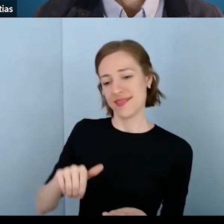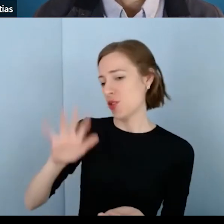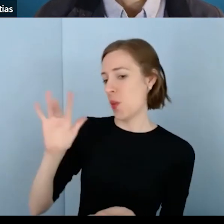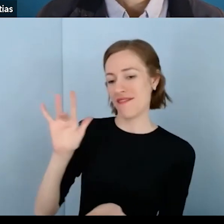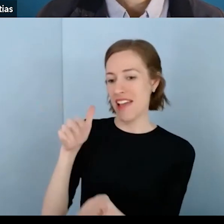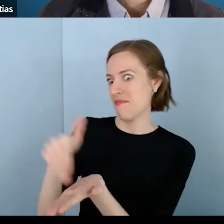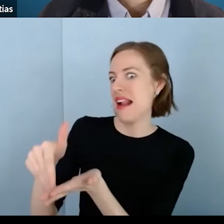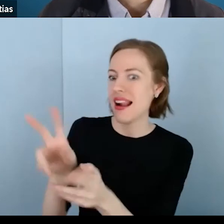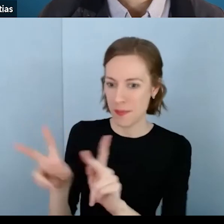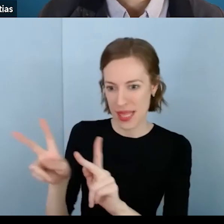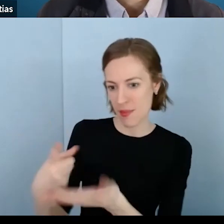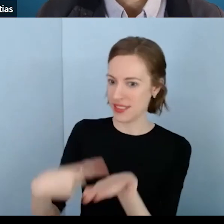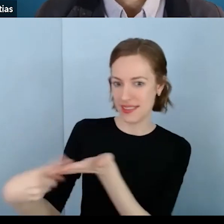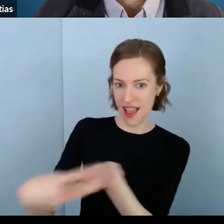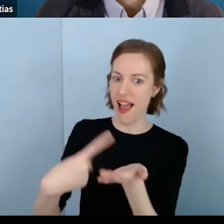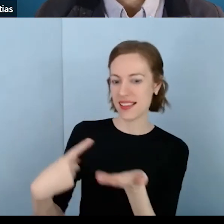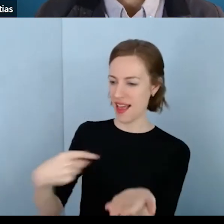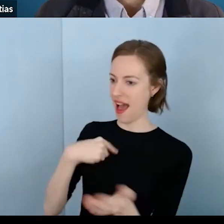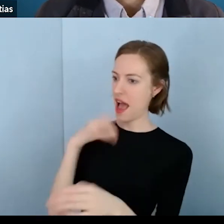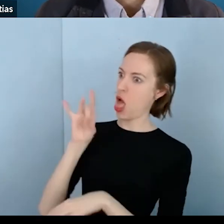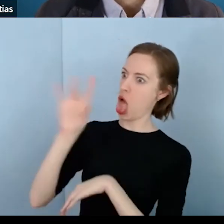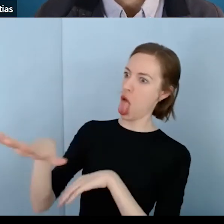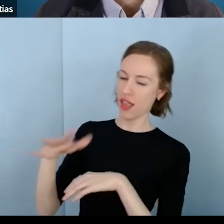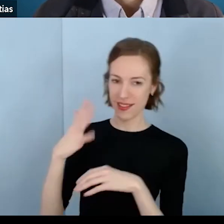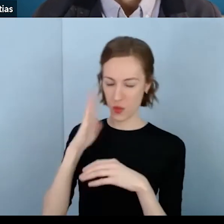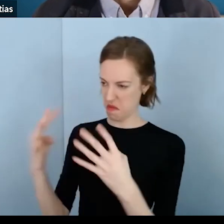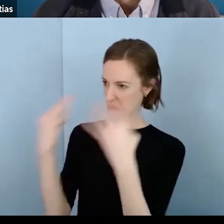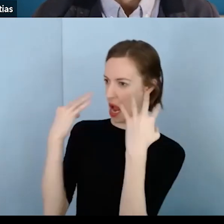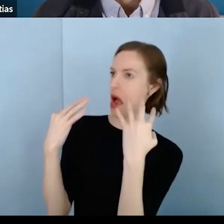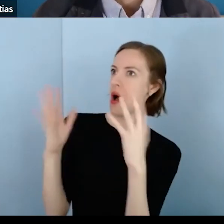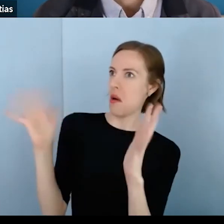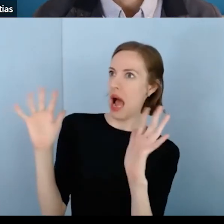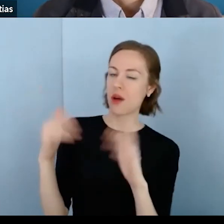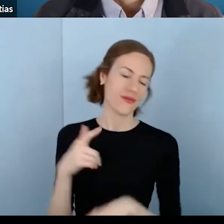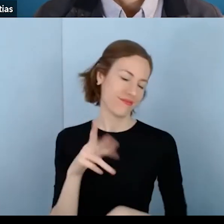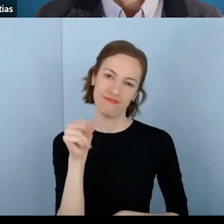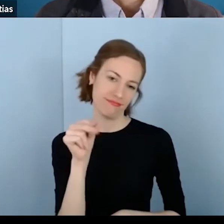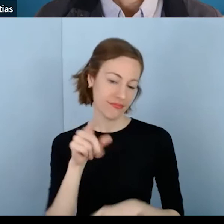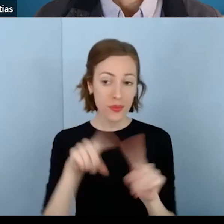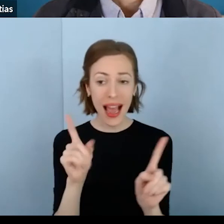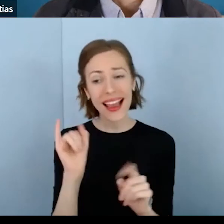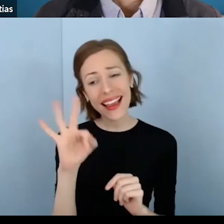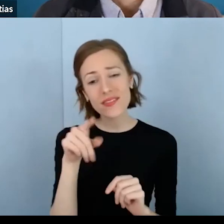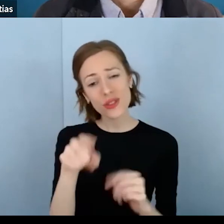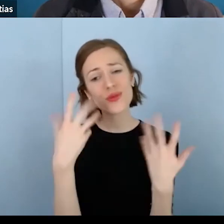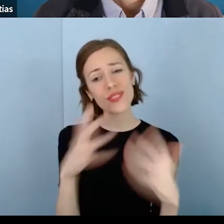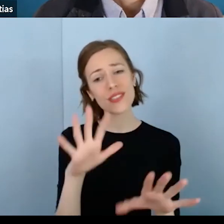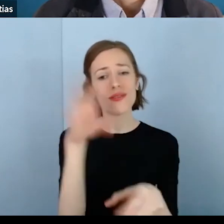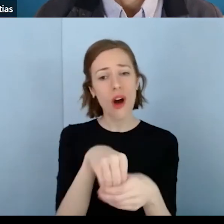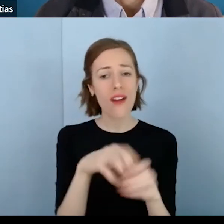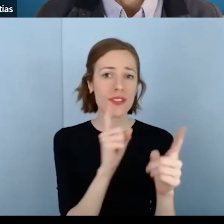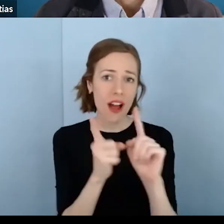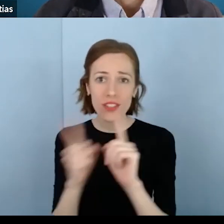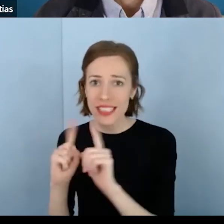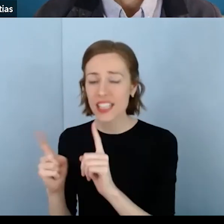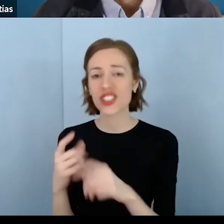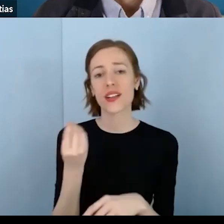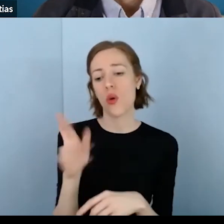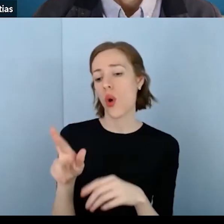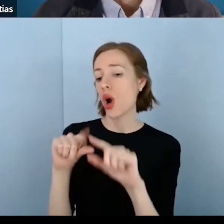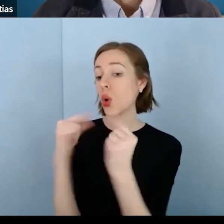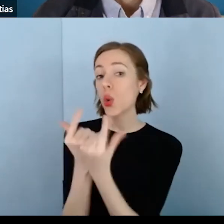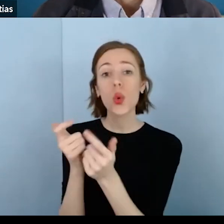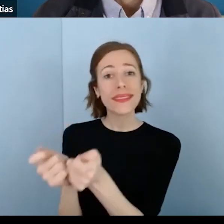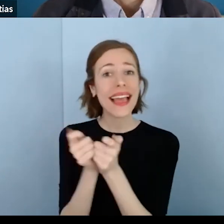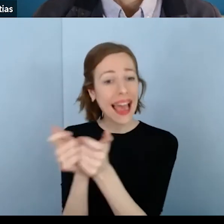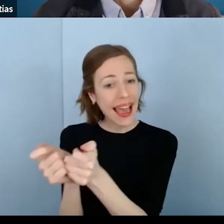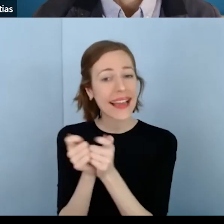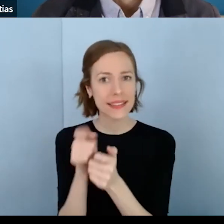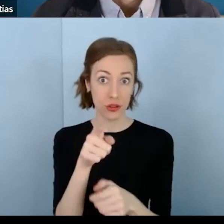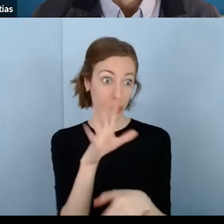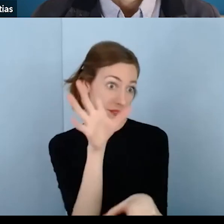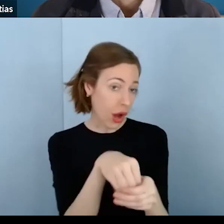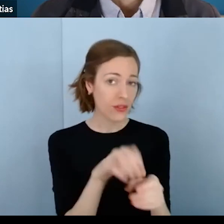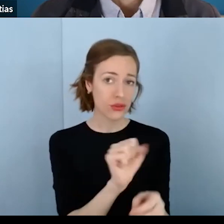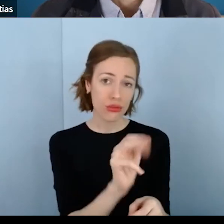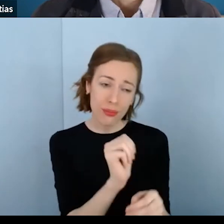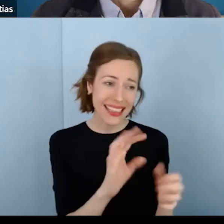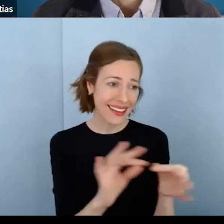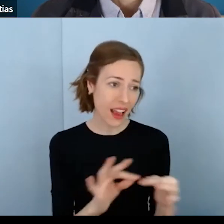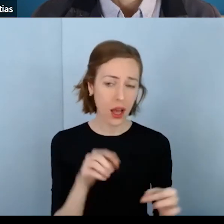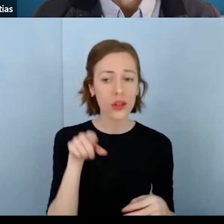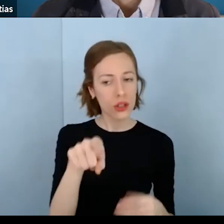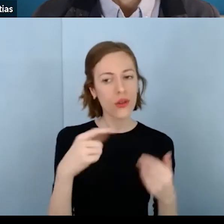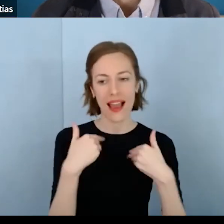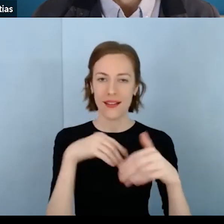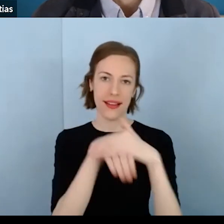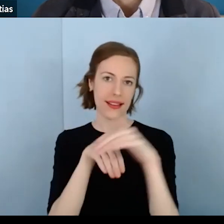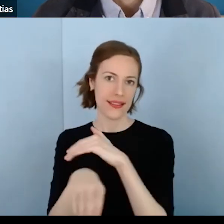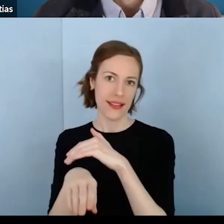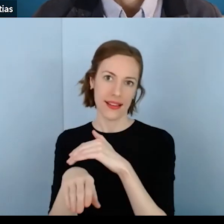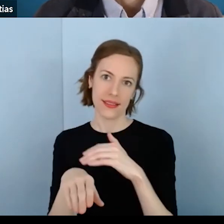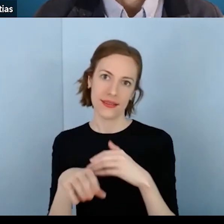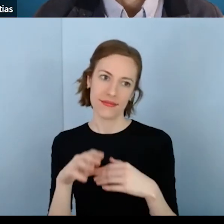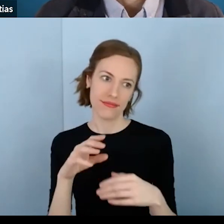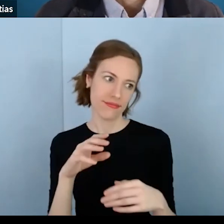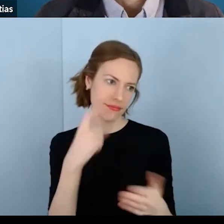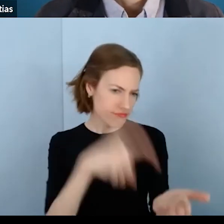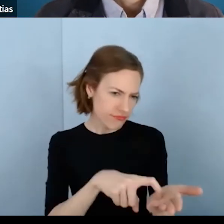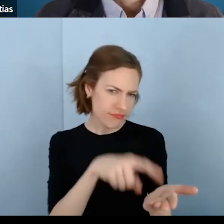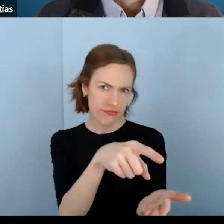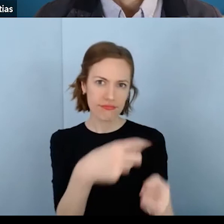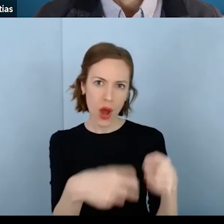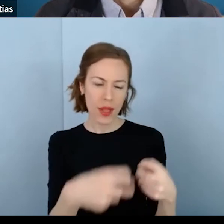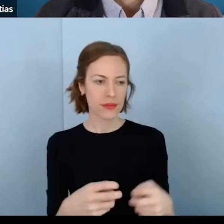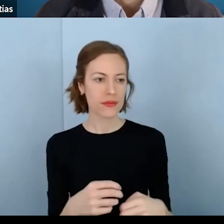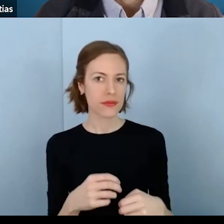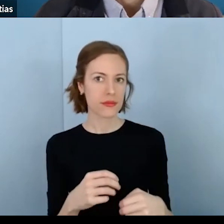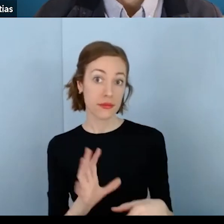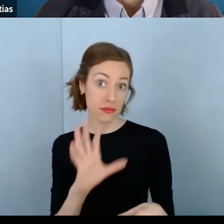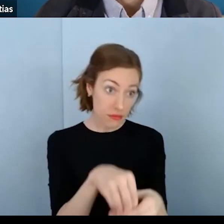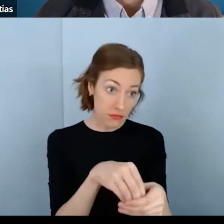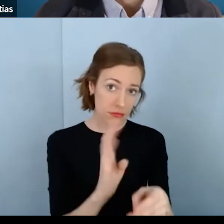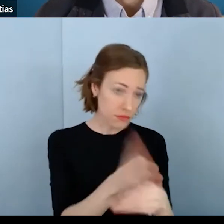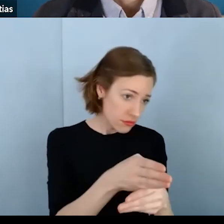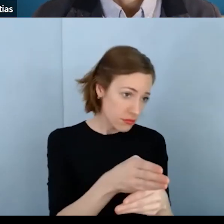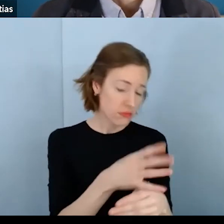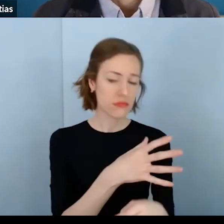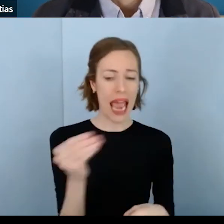But if you've ever added Wikipedia if you've ever been part of the group text. If you've ever had a conversation on social media, you have access to the capacity to spot problems to intervene and exercise your influence to create a change.